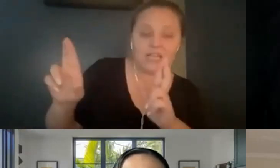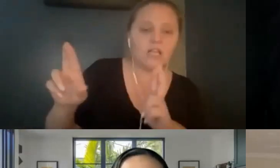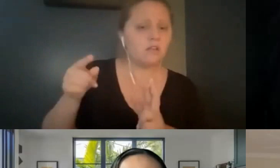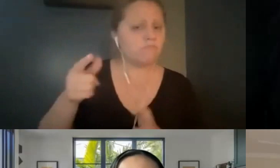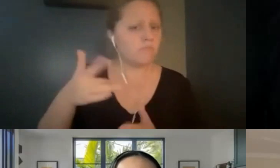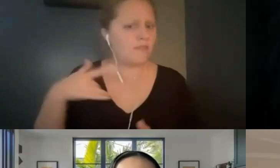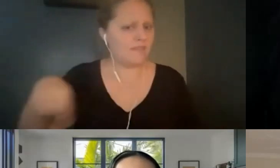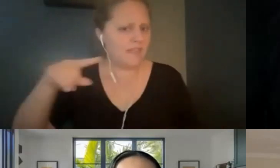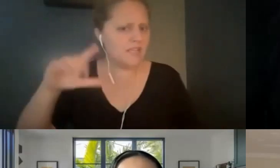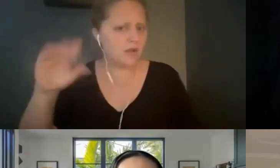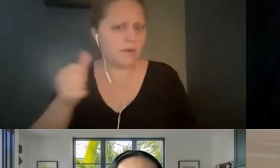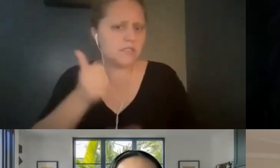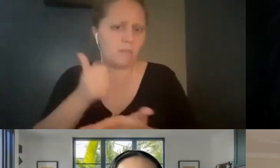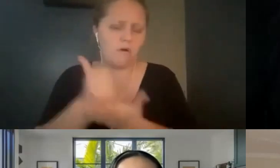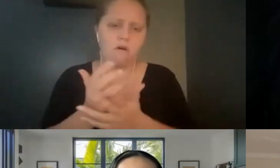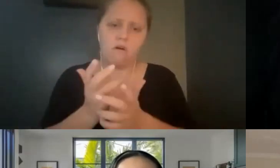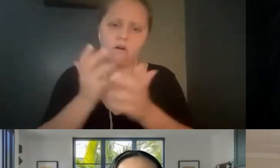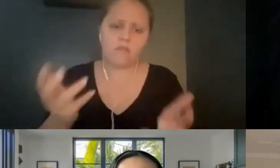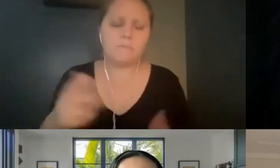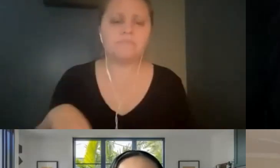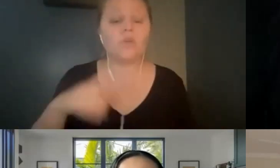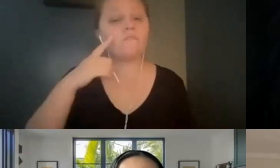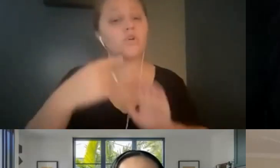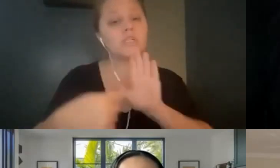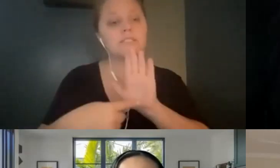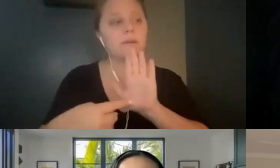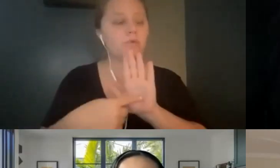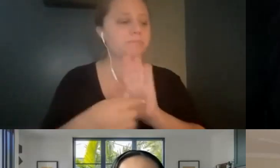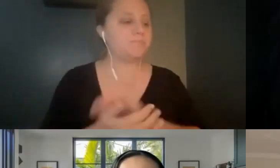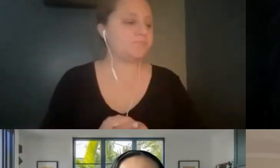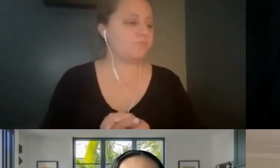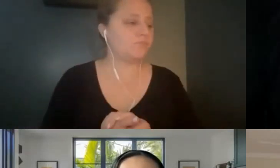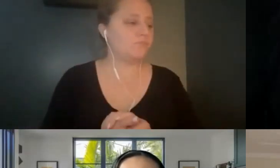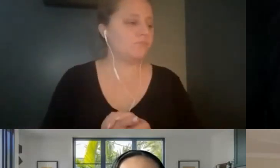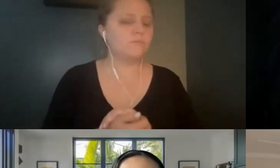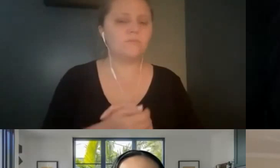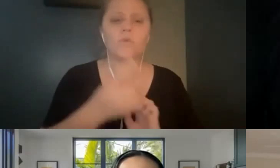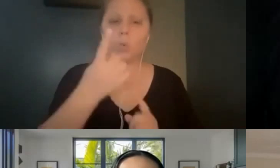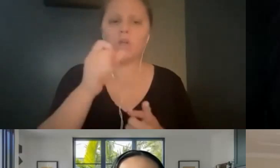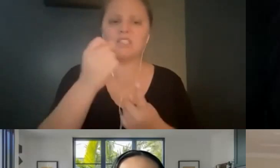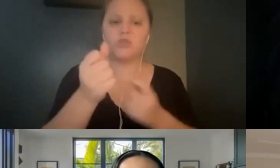So, for example, in the situation with Janice, what we did